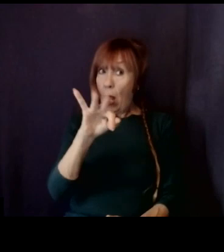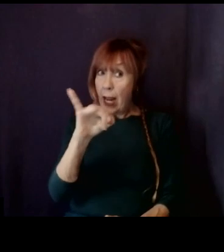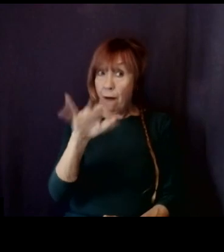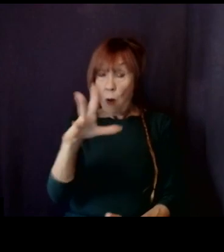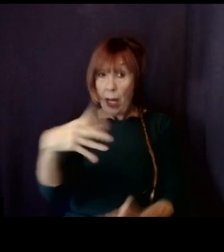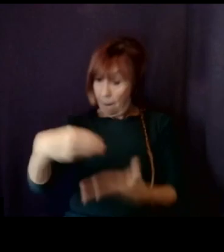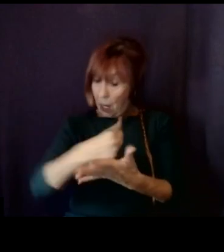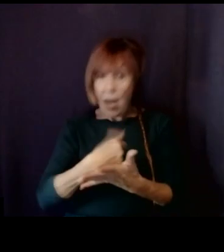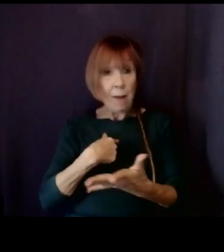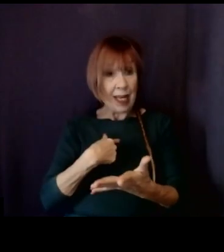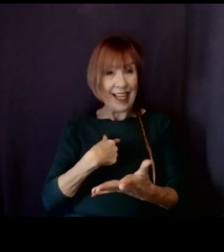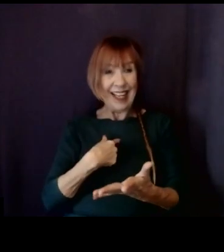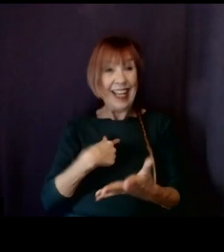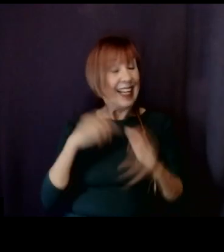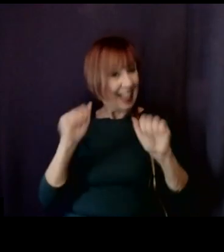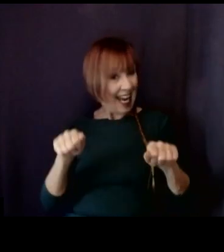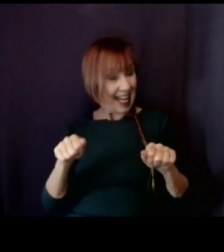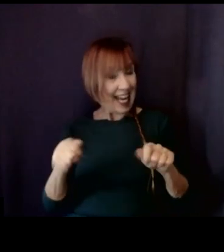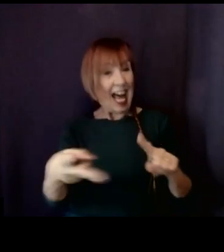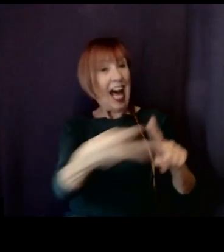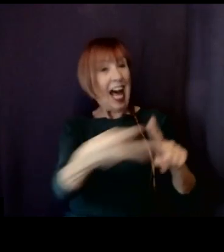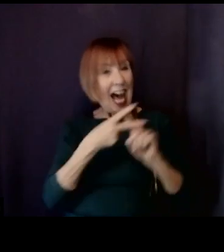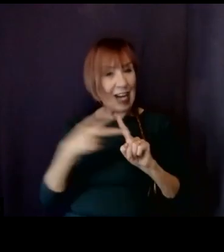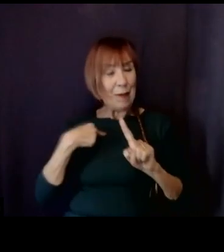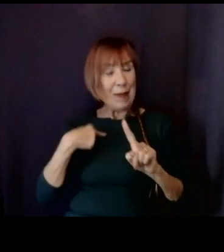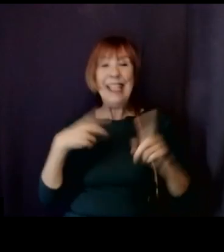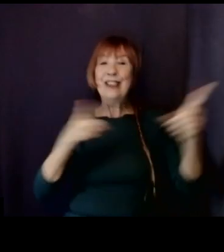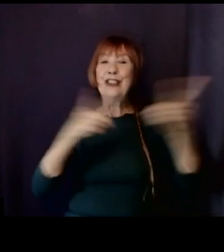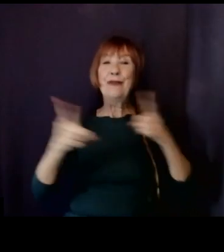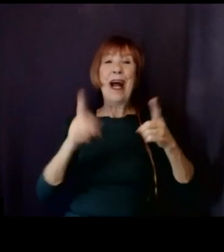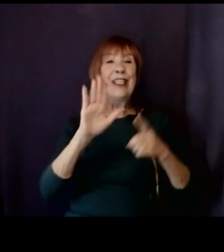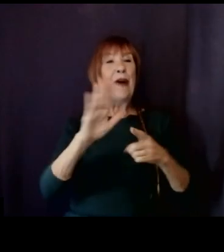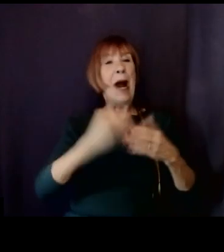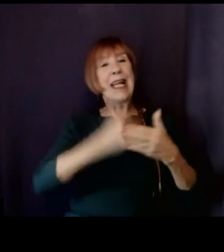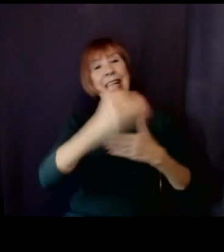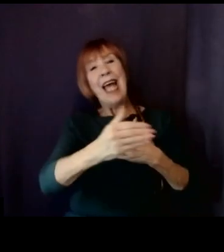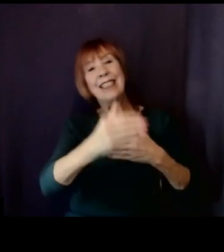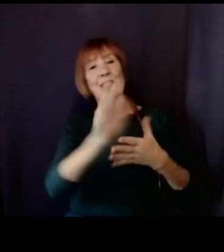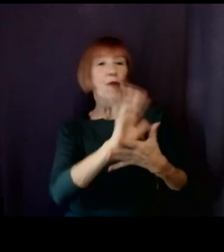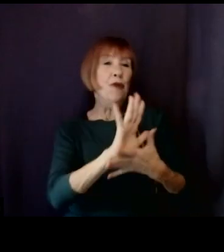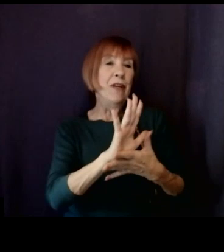you can just hire me to direct your next movie or write it for you and then,